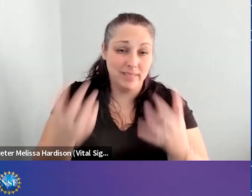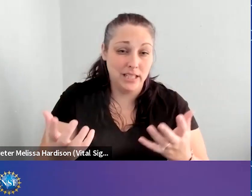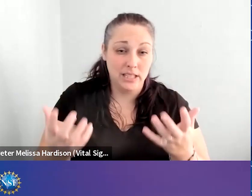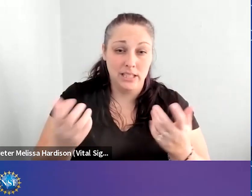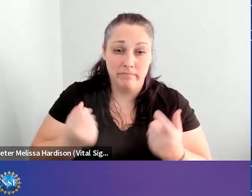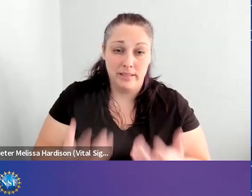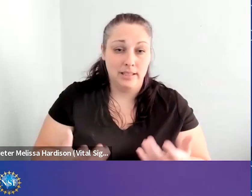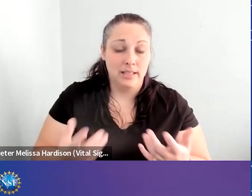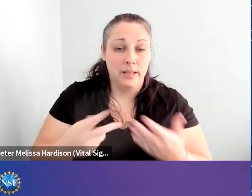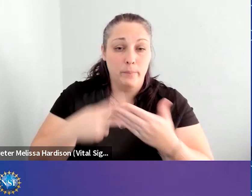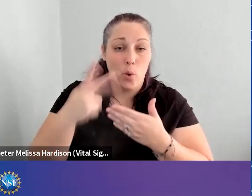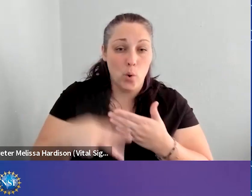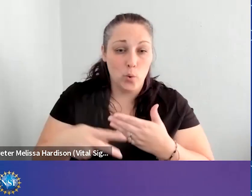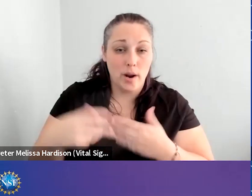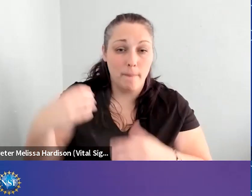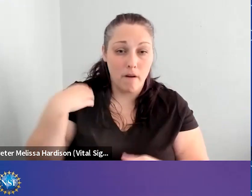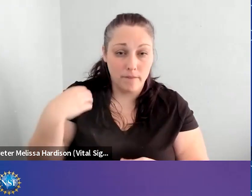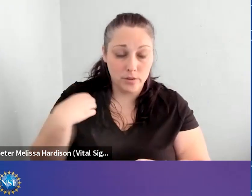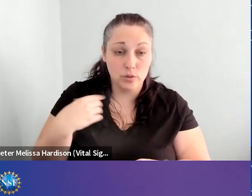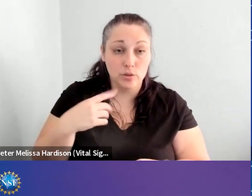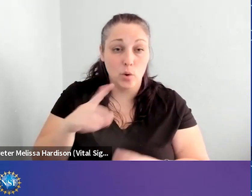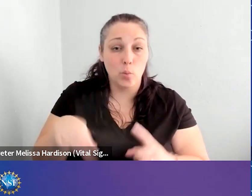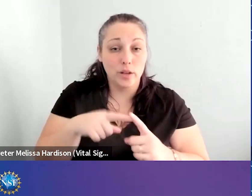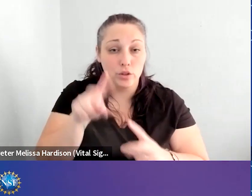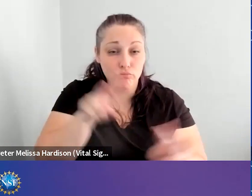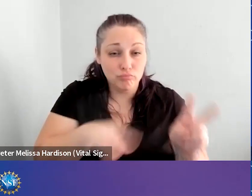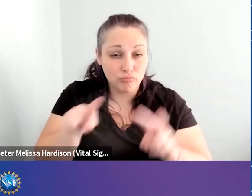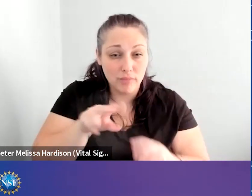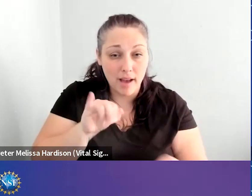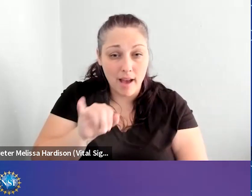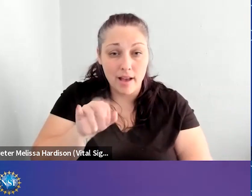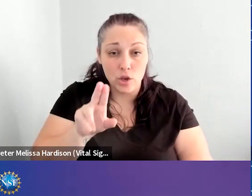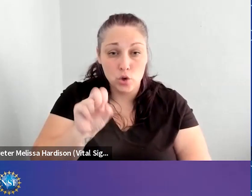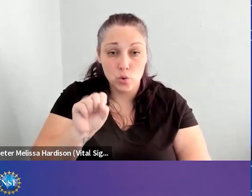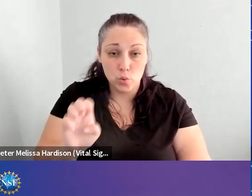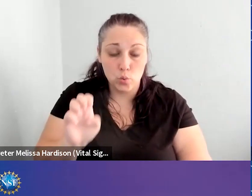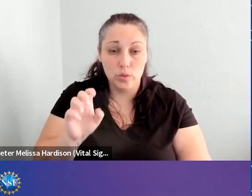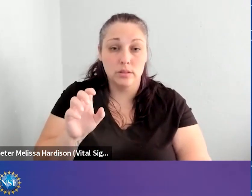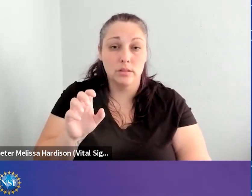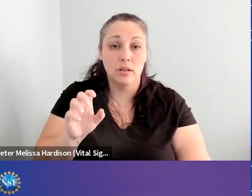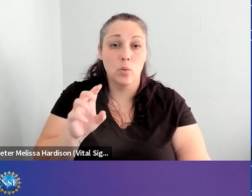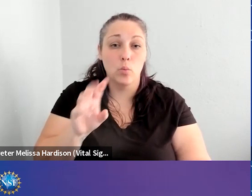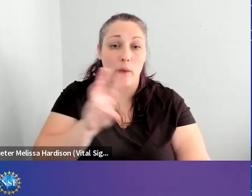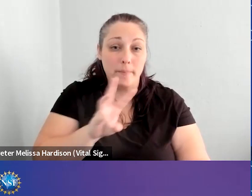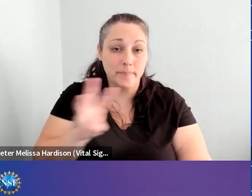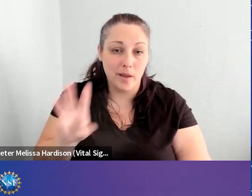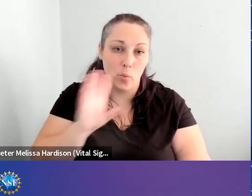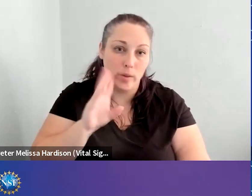And so when you take a look at the IUSE website, you will see us divided by, you know, biology, physics, chemistry.